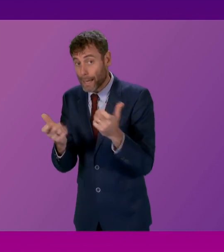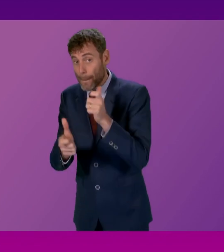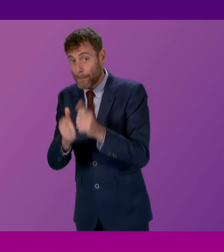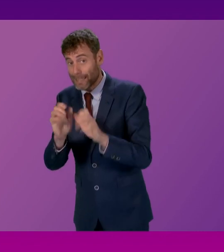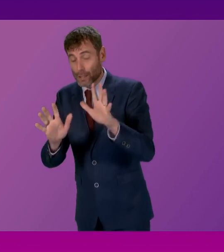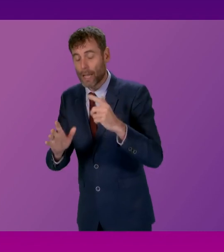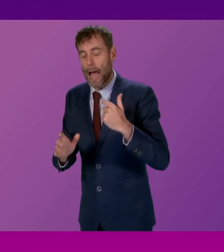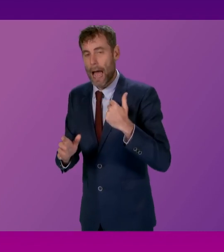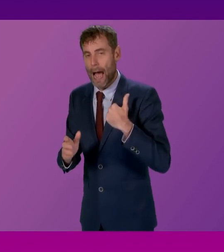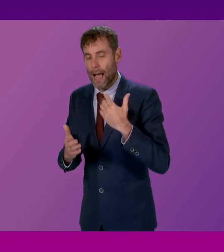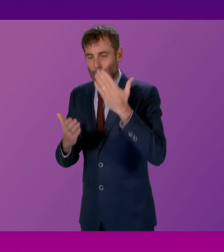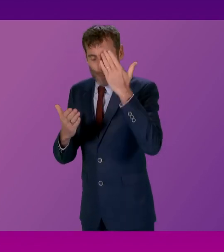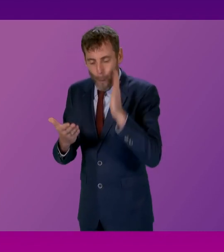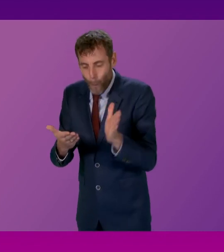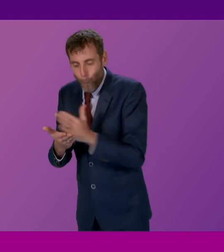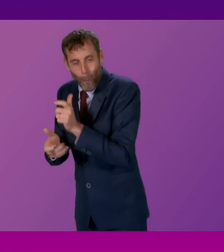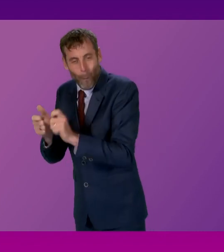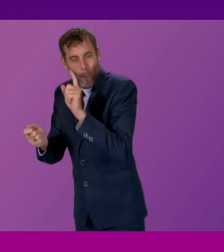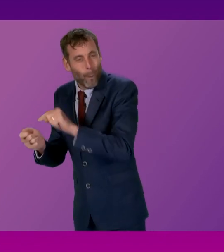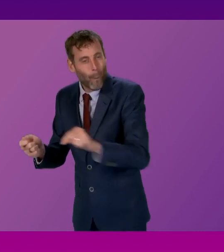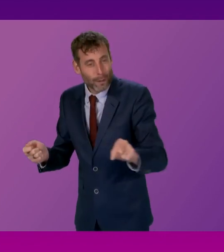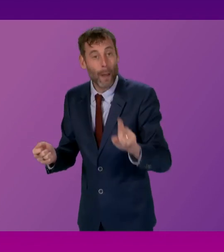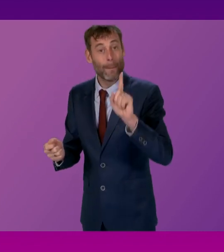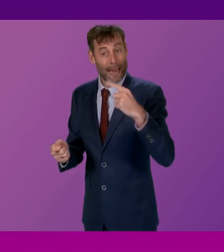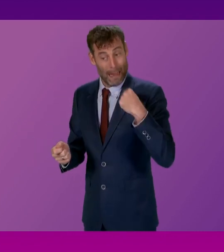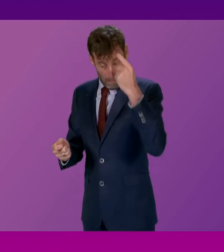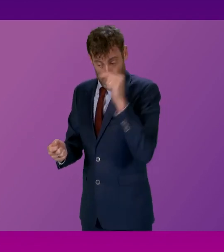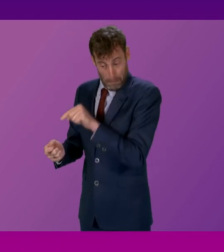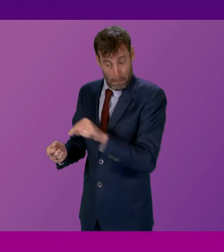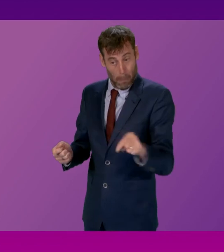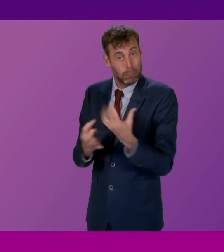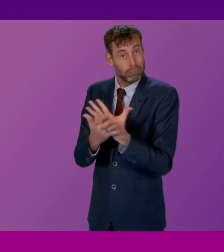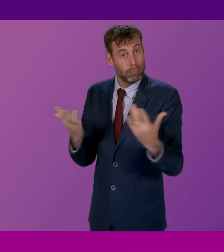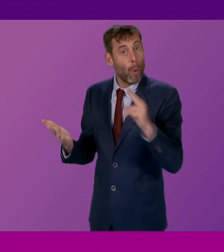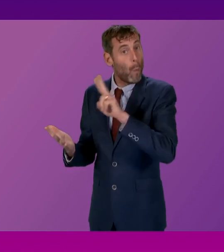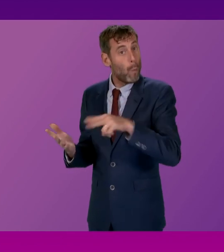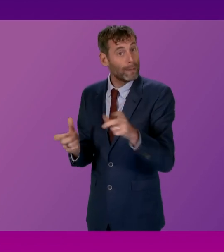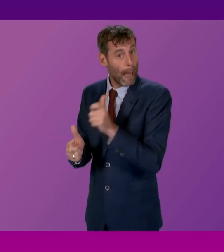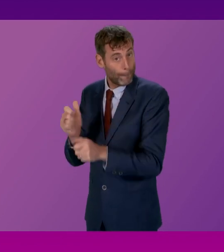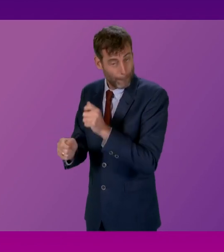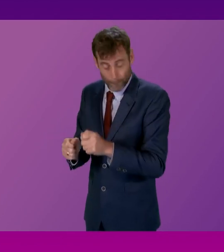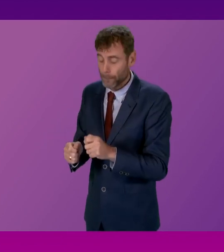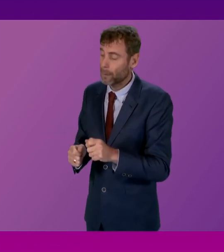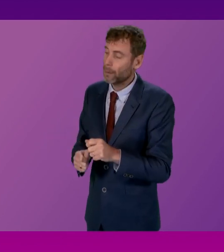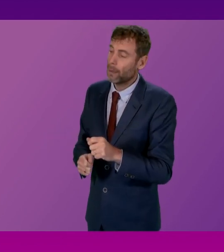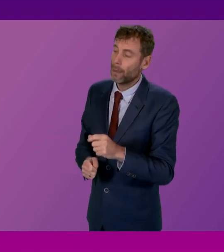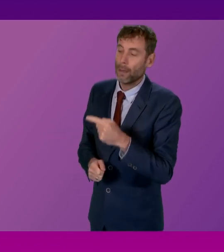that they came from WhatsApp groups, as the Deputy First Minister outlined earlier this